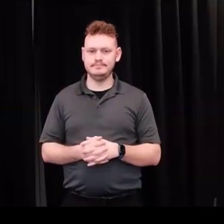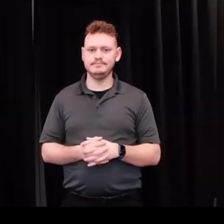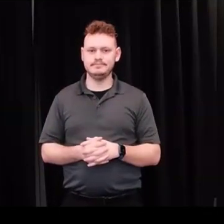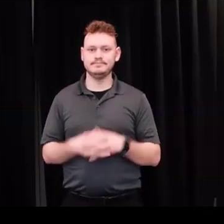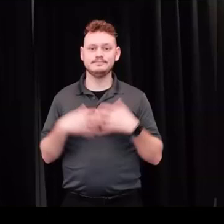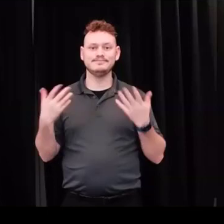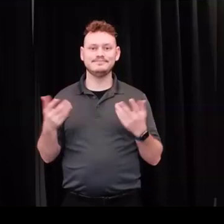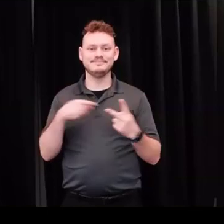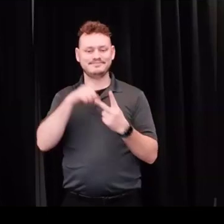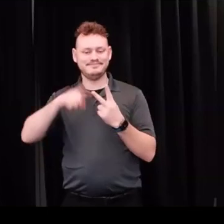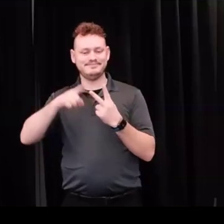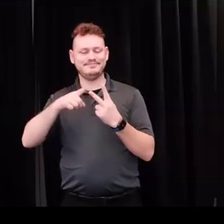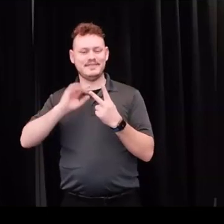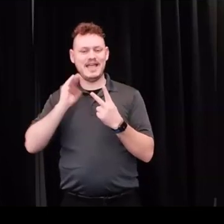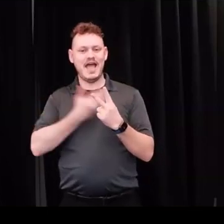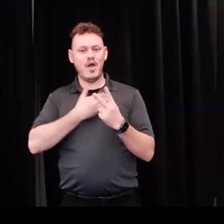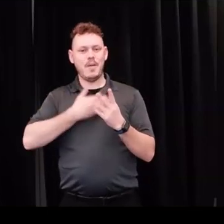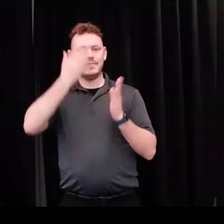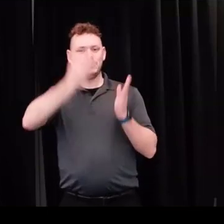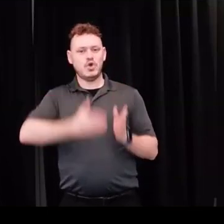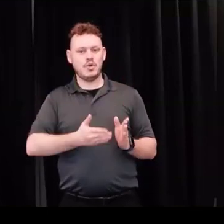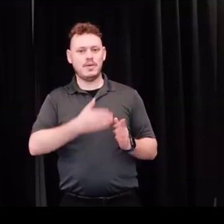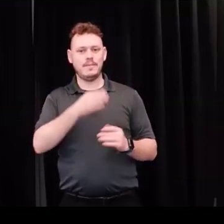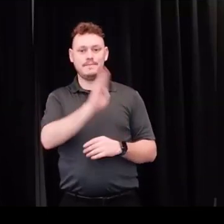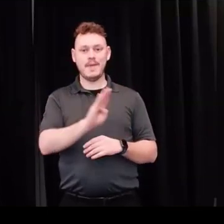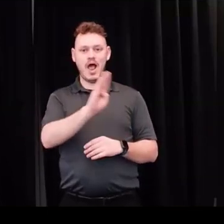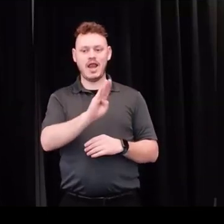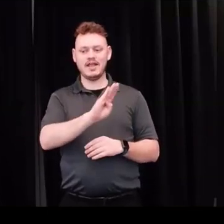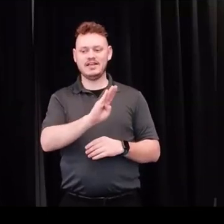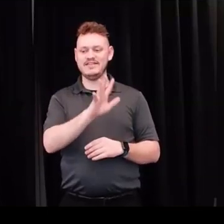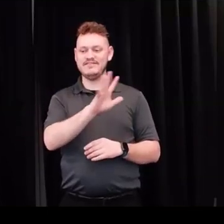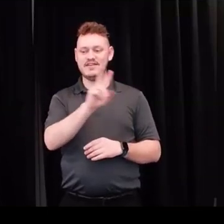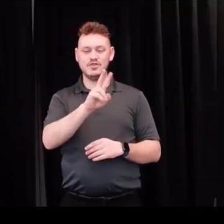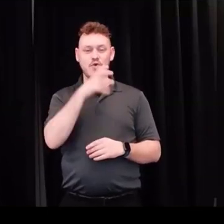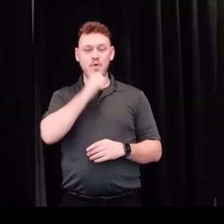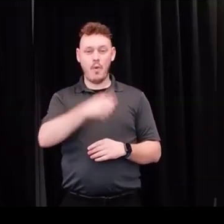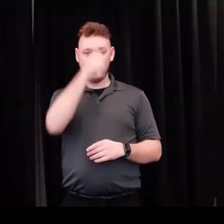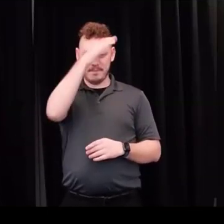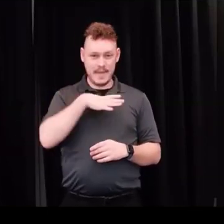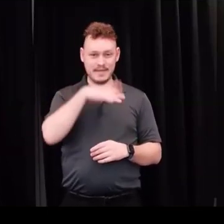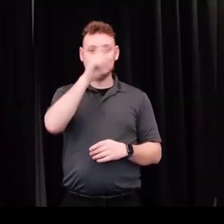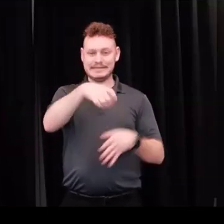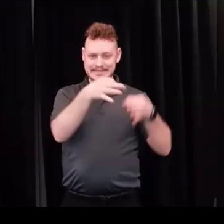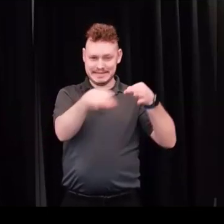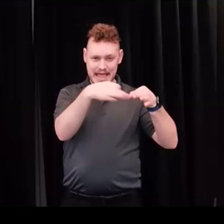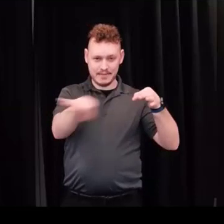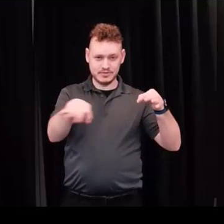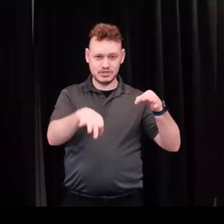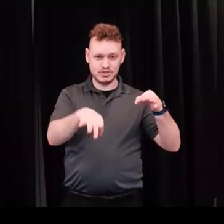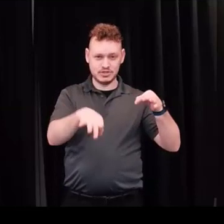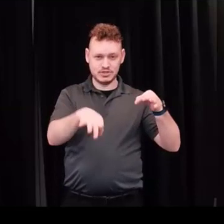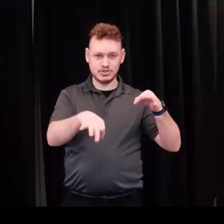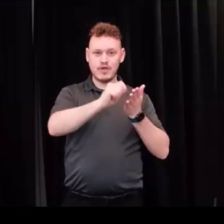So here's our persona, Mr. Body is a 52-year-old male who needs captions and transcripts for media